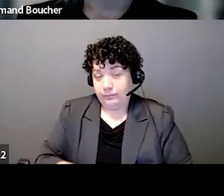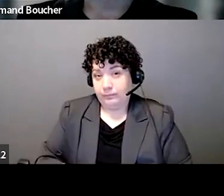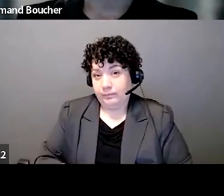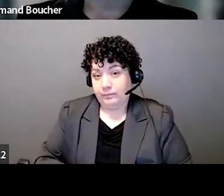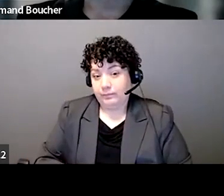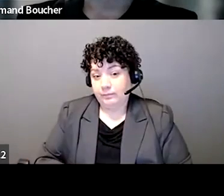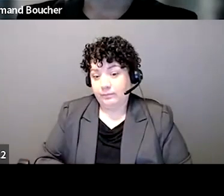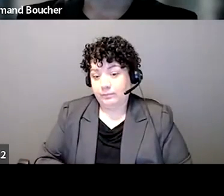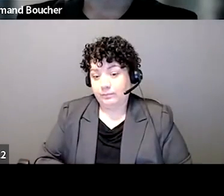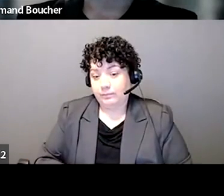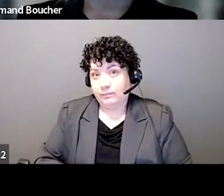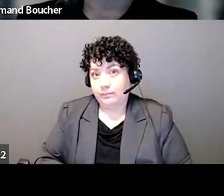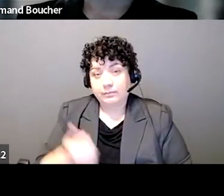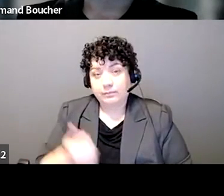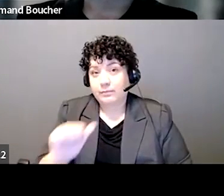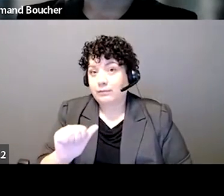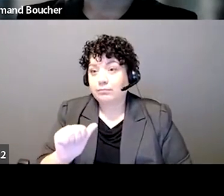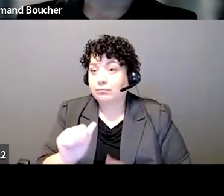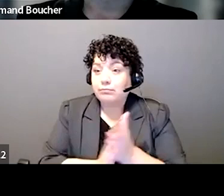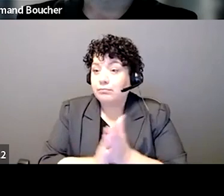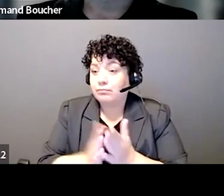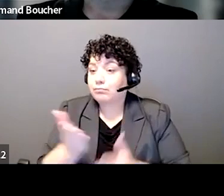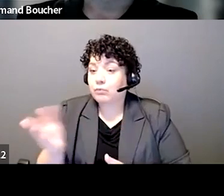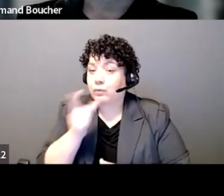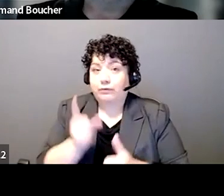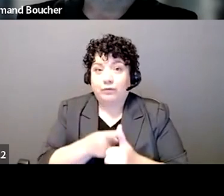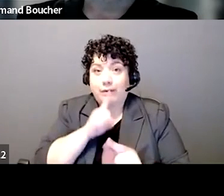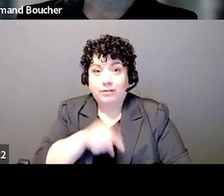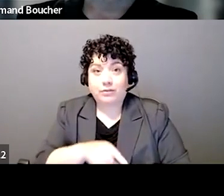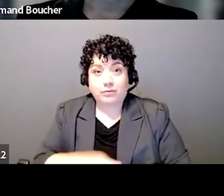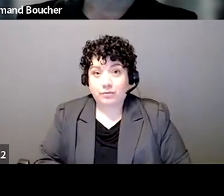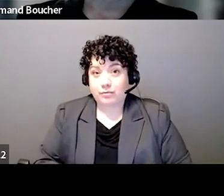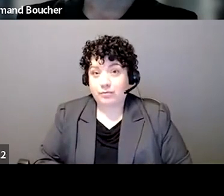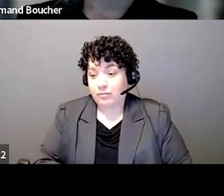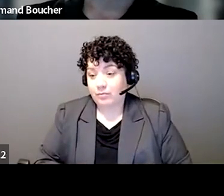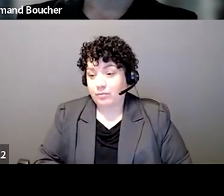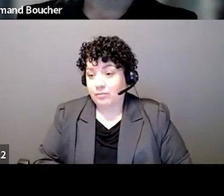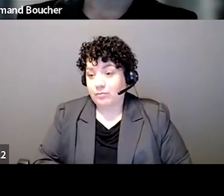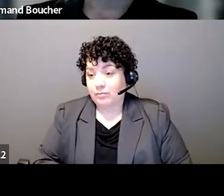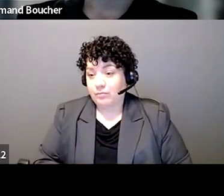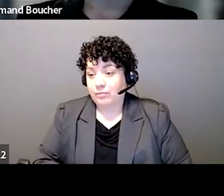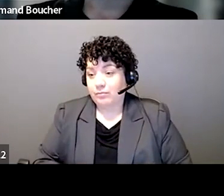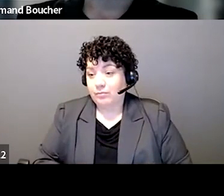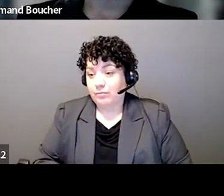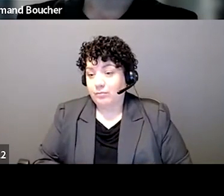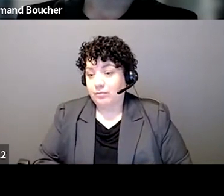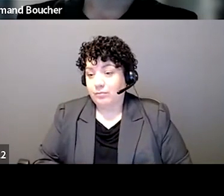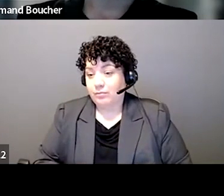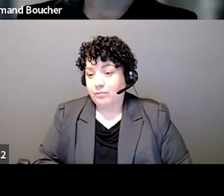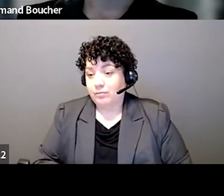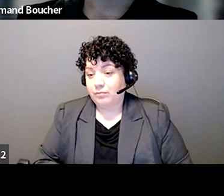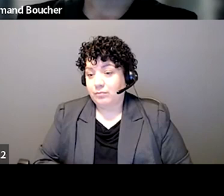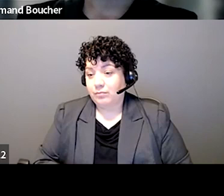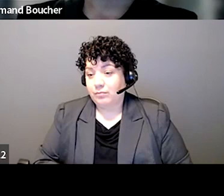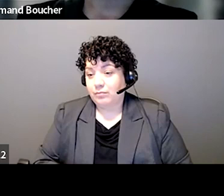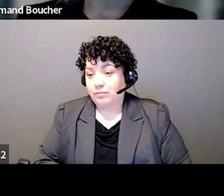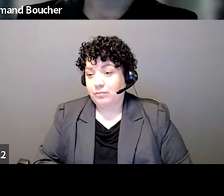does anyone want to tackle that Steve’s question